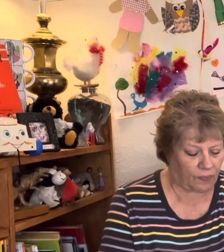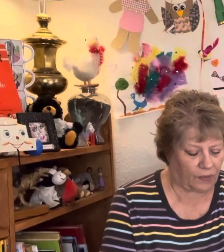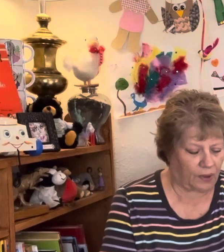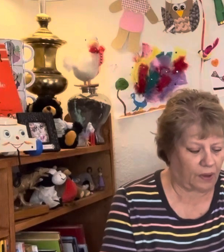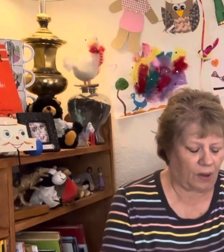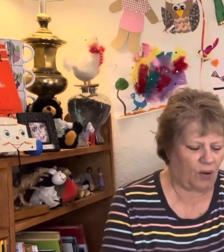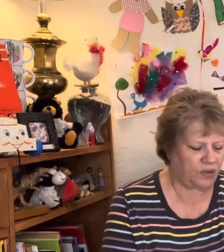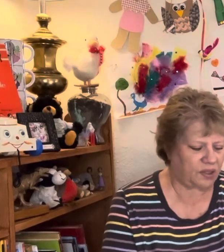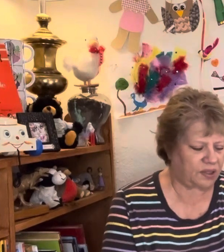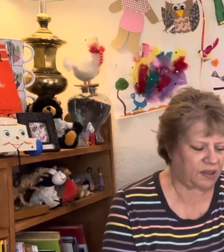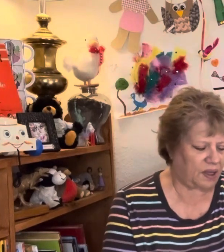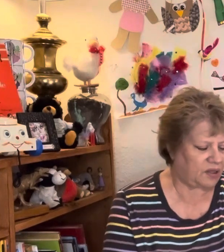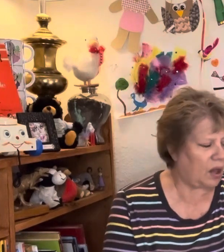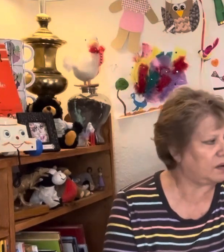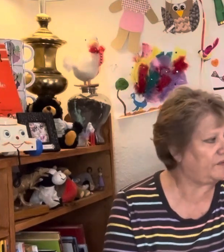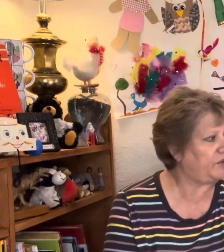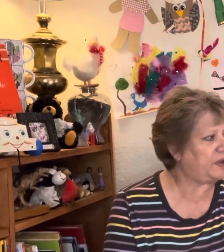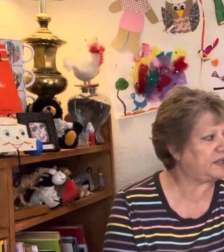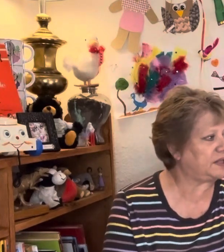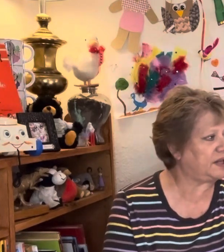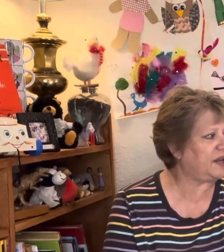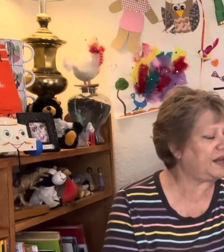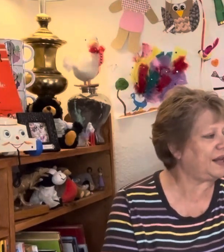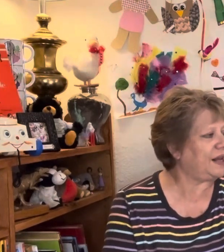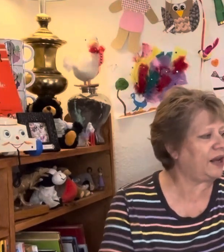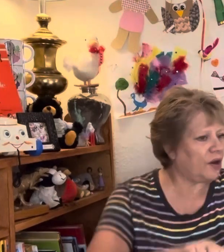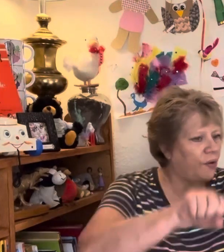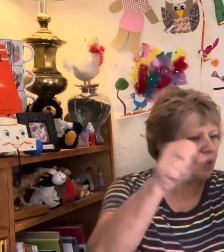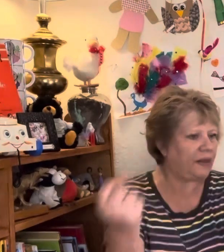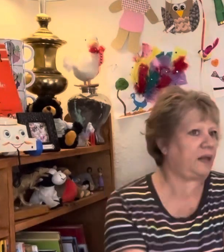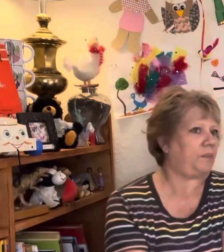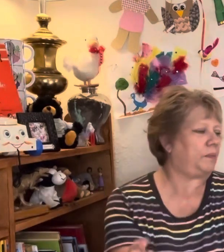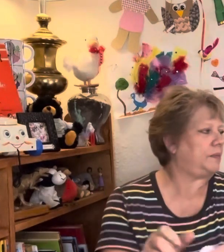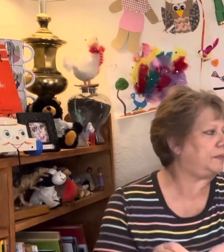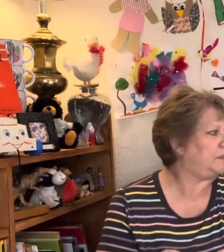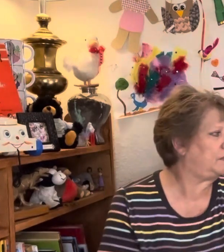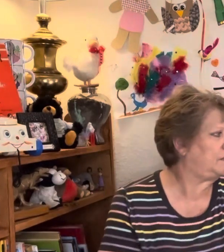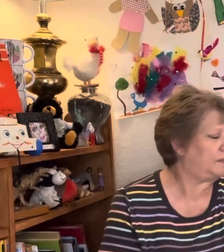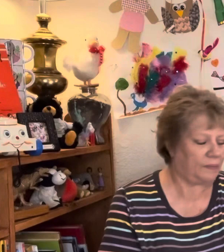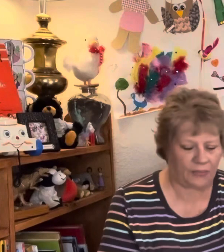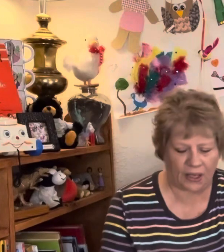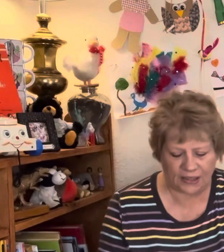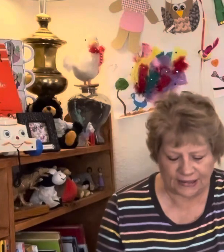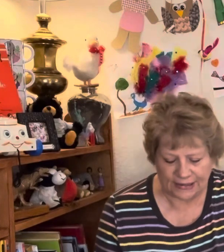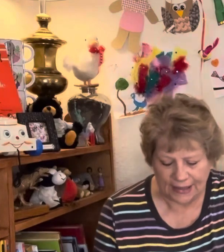take you? BARB: Oh, just, not long. A few minutes. You get it going, and then you... BUSTER: Oh, okay! Okay.